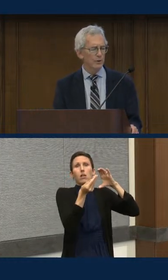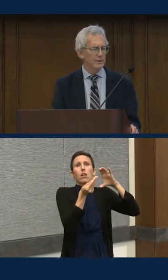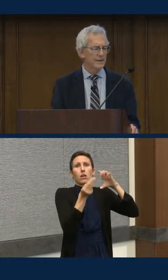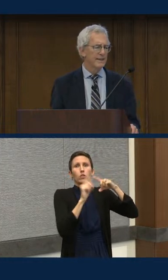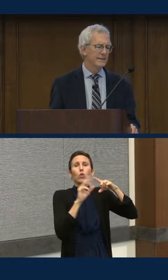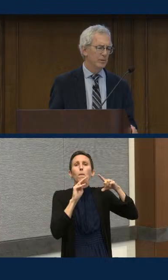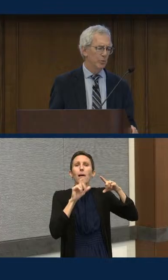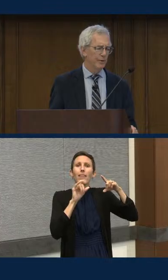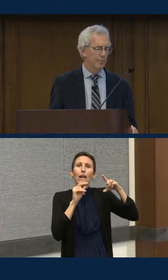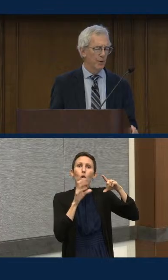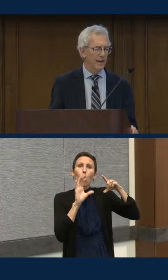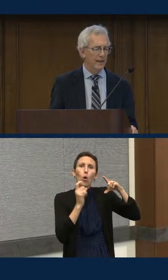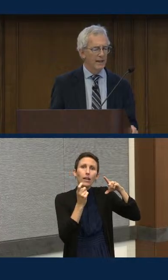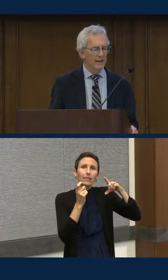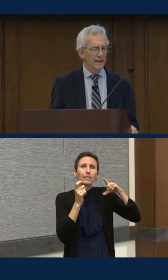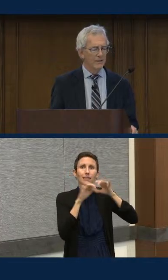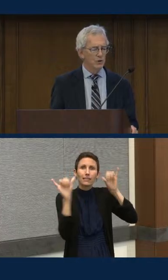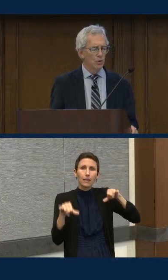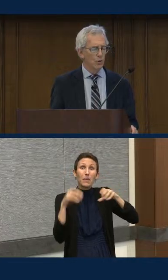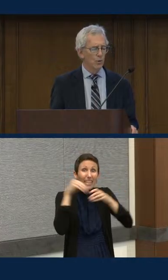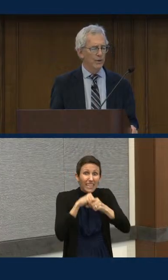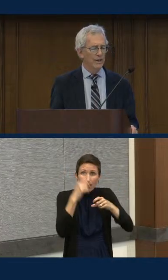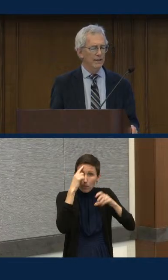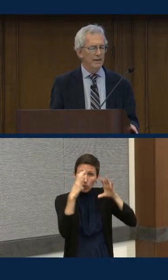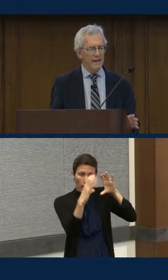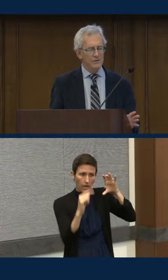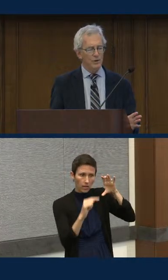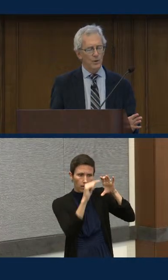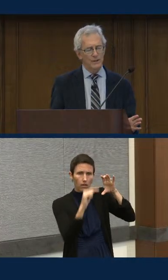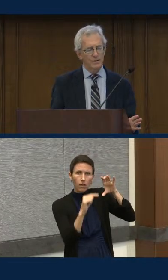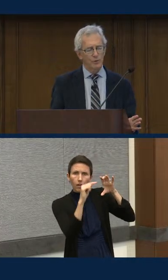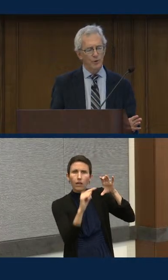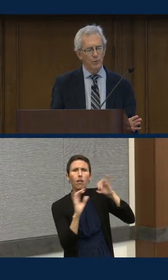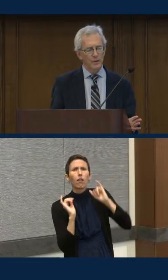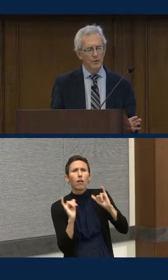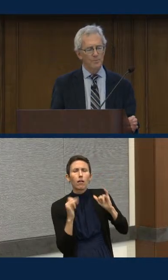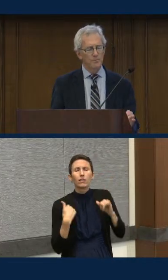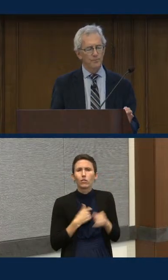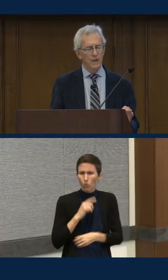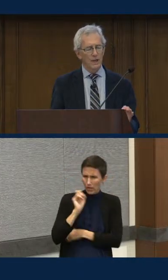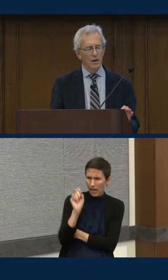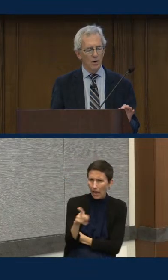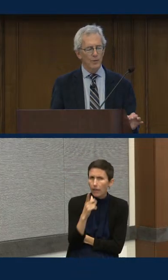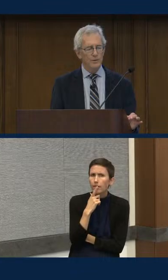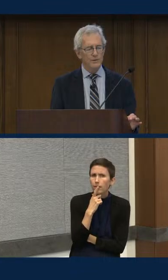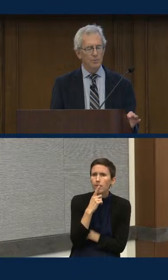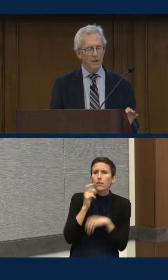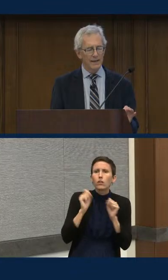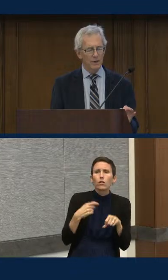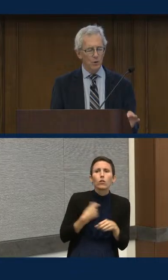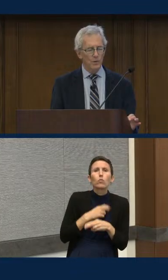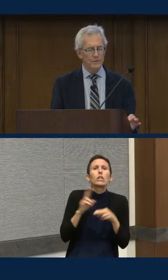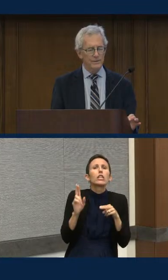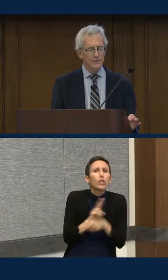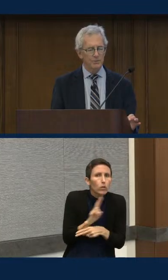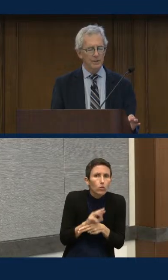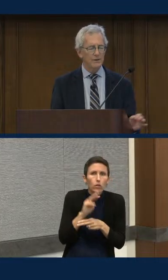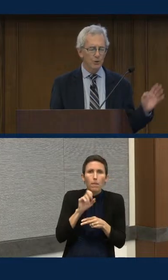other circuits deeper in the brain. So we asked the question